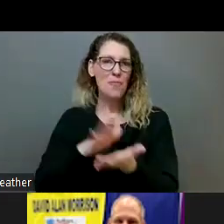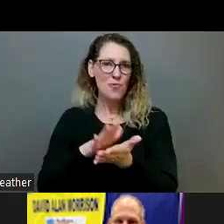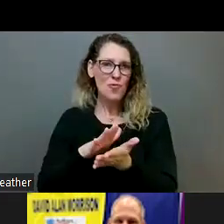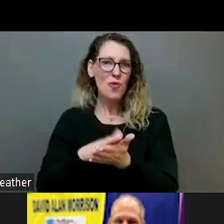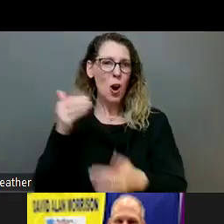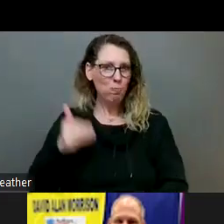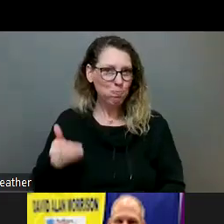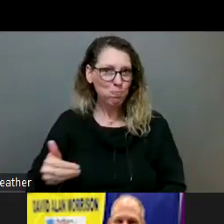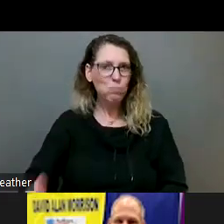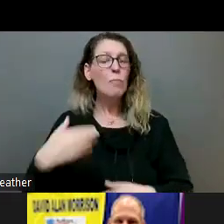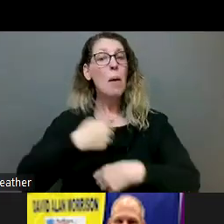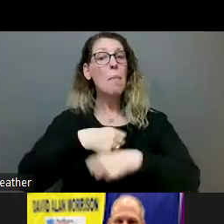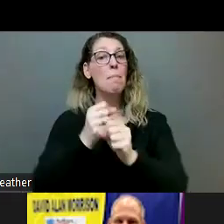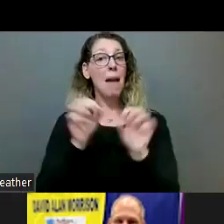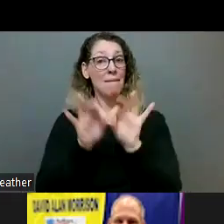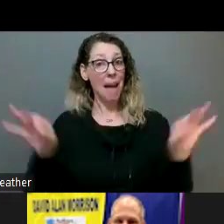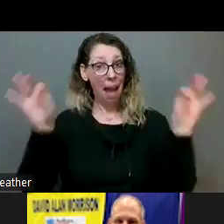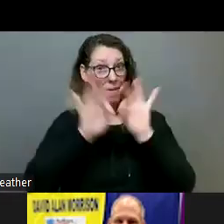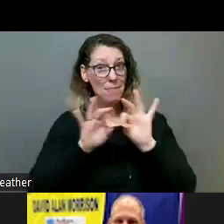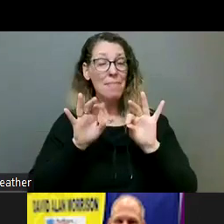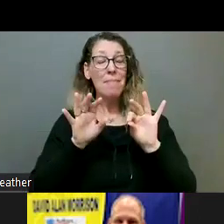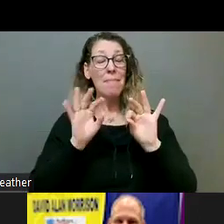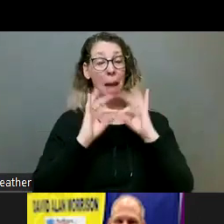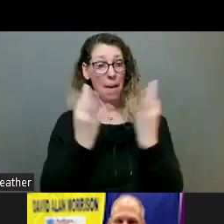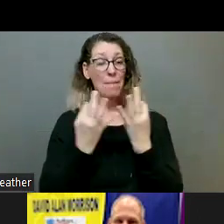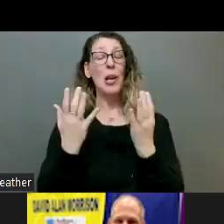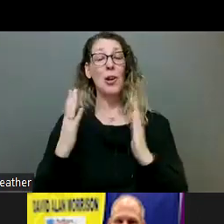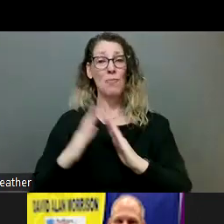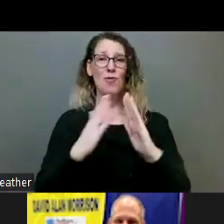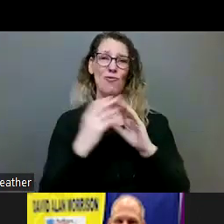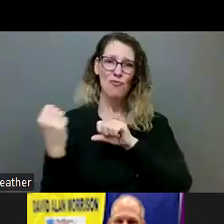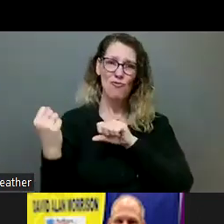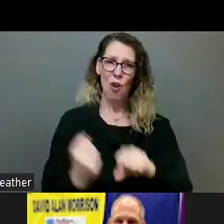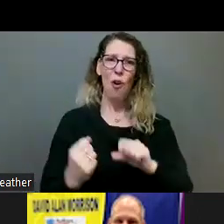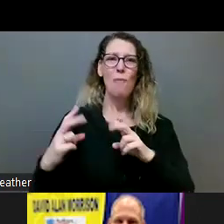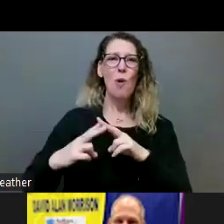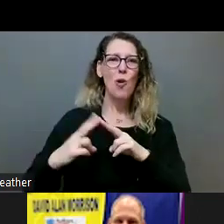and make our families and communities strong partners in this effort. Every goal we hold